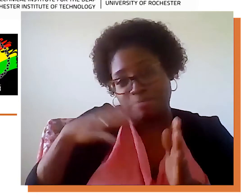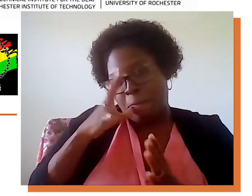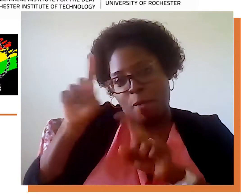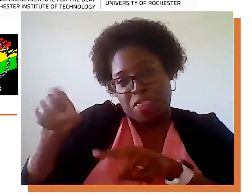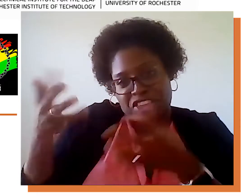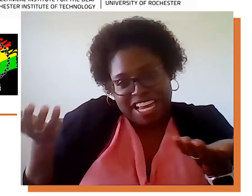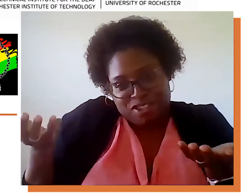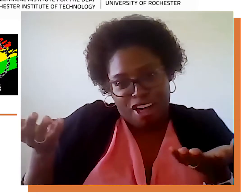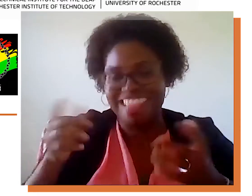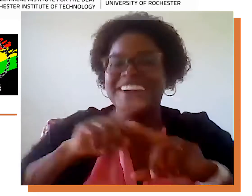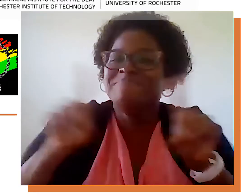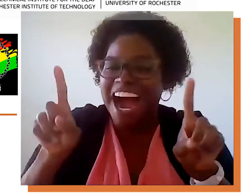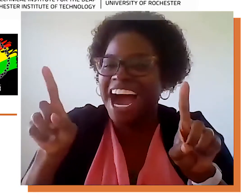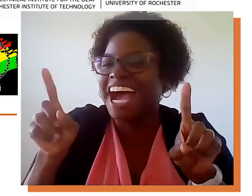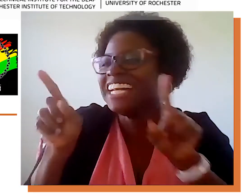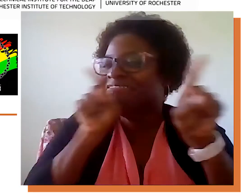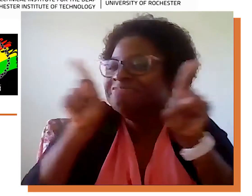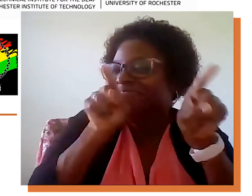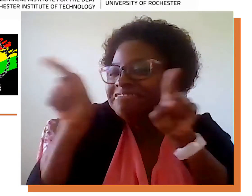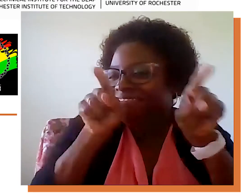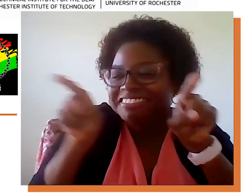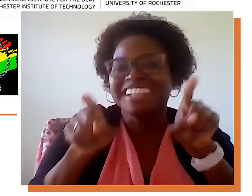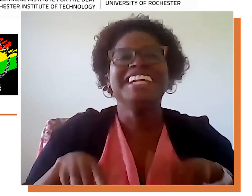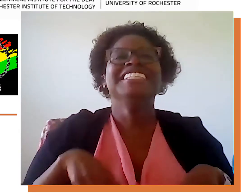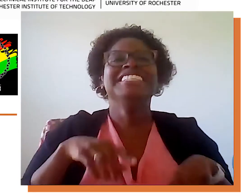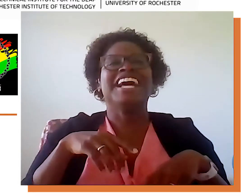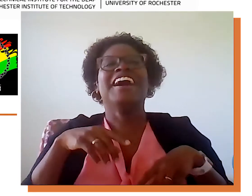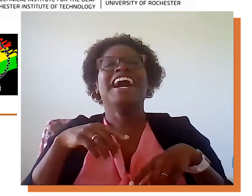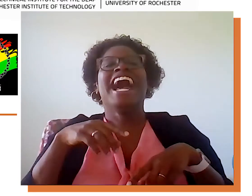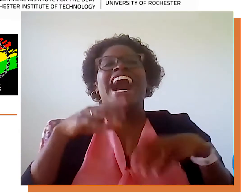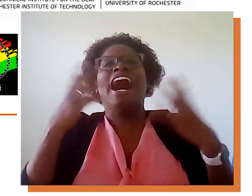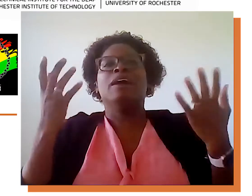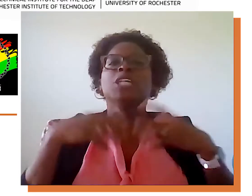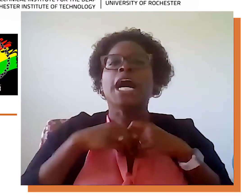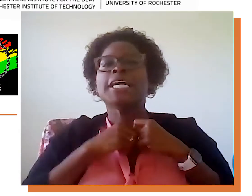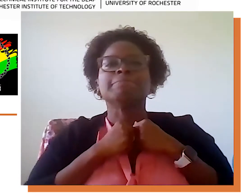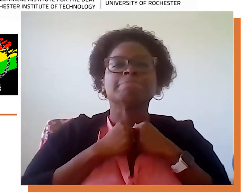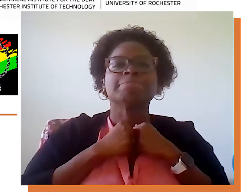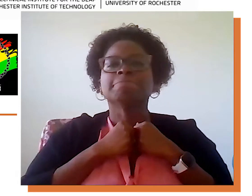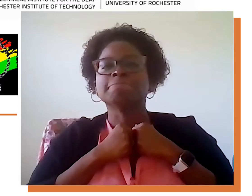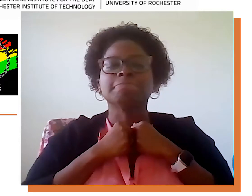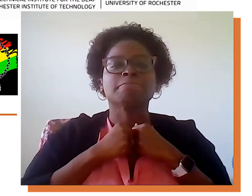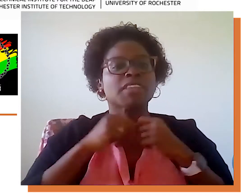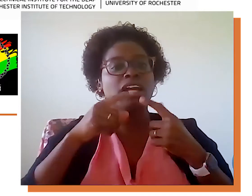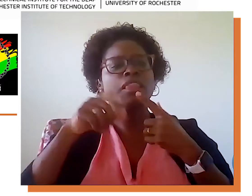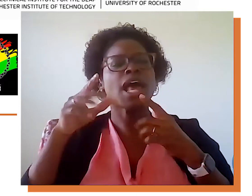My mother went to Kent State University, so that was the reason that was my second choice.